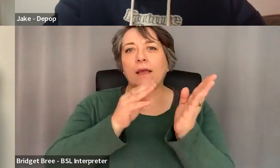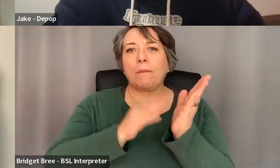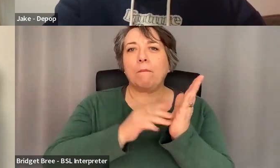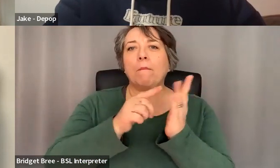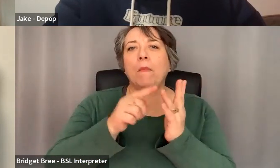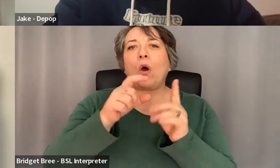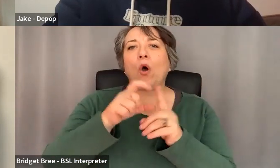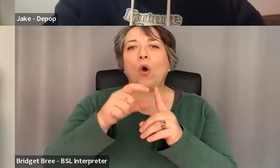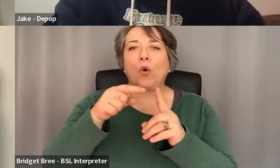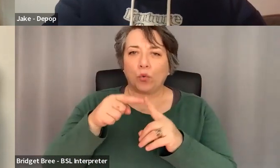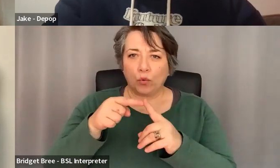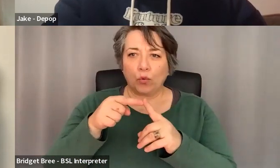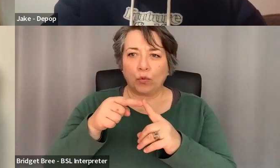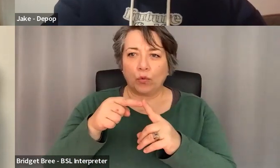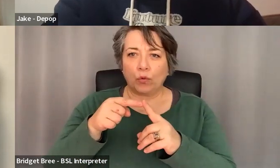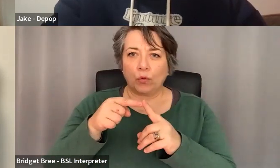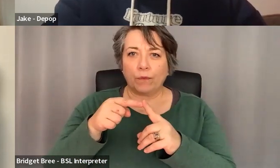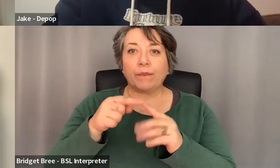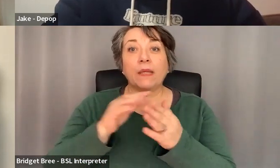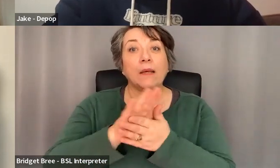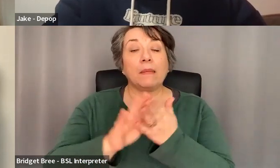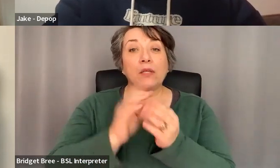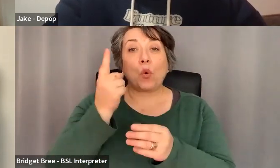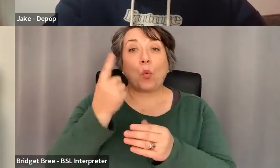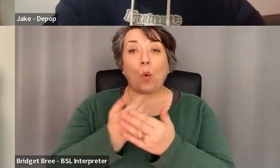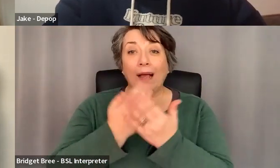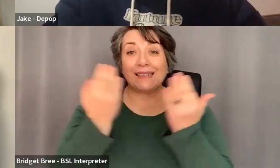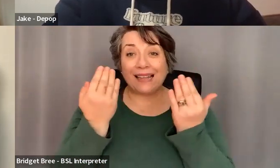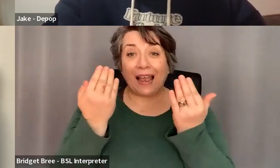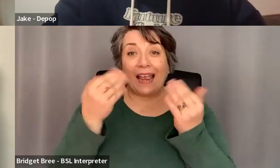Typically everybody defaults to one day a week in the office, like contractually, I guess.